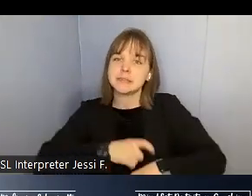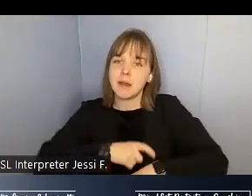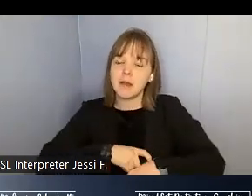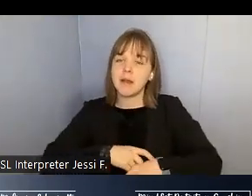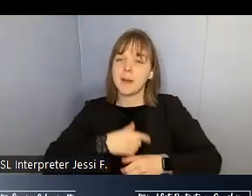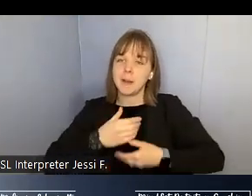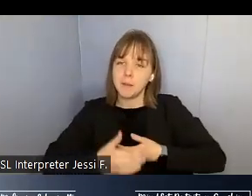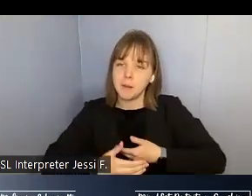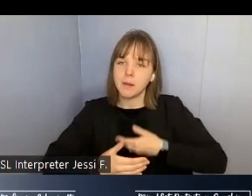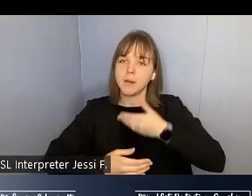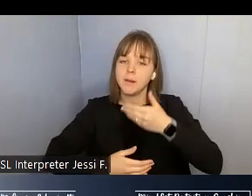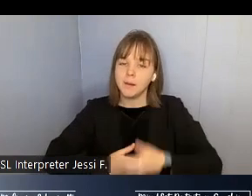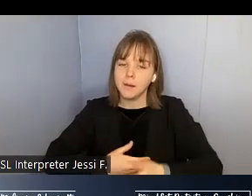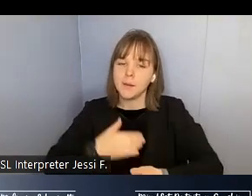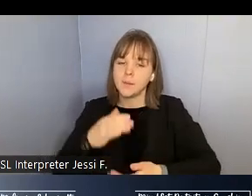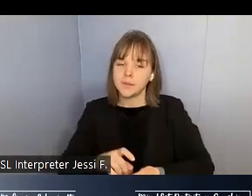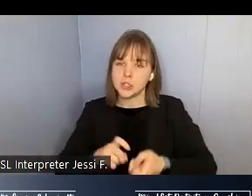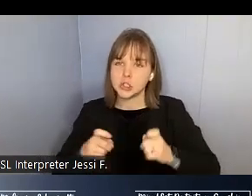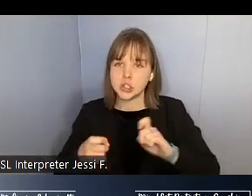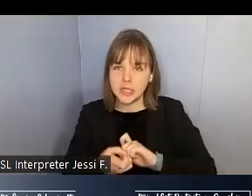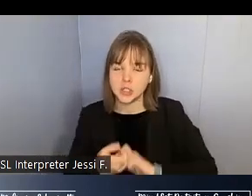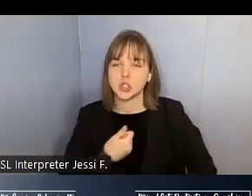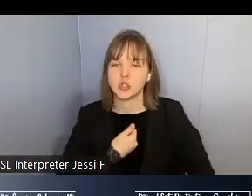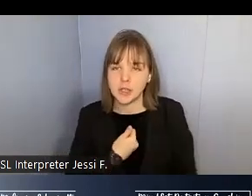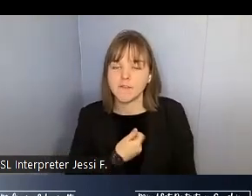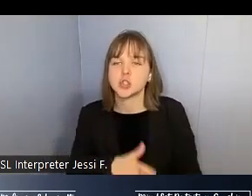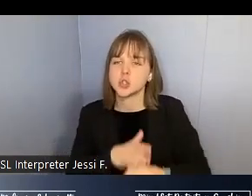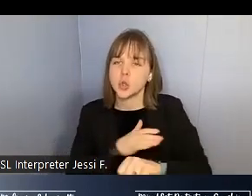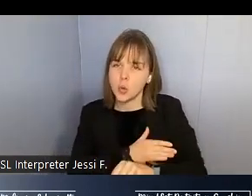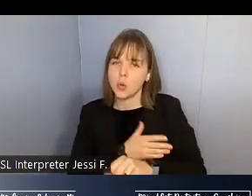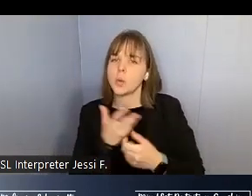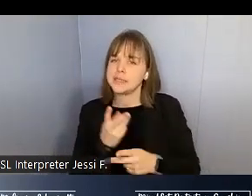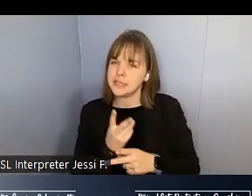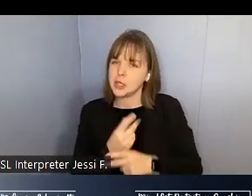So when I work with clients, one of the first things I do before we even choose to work with each other